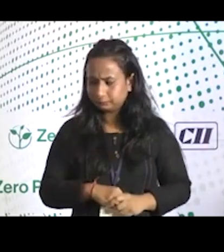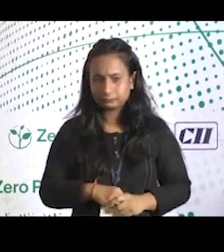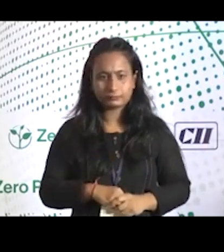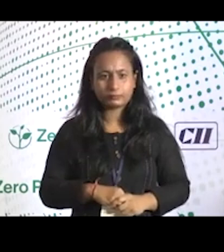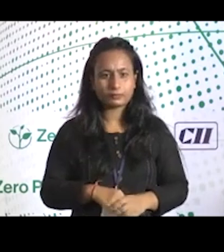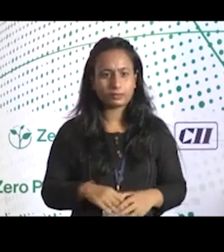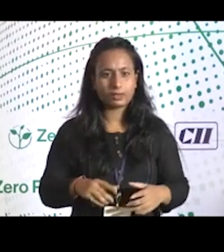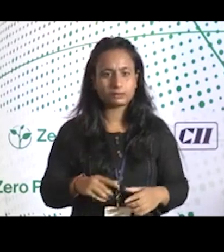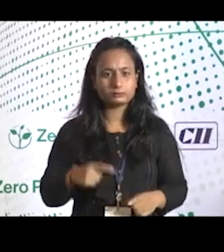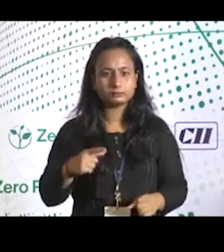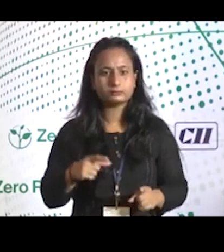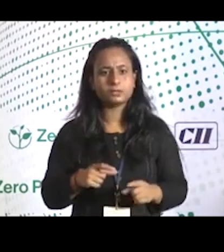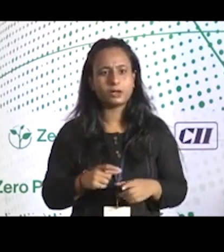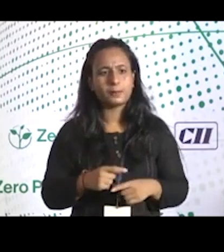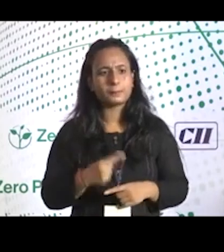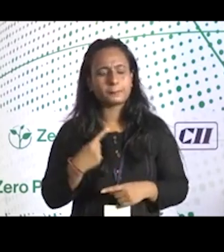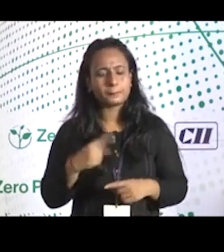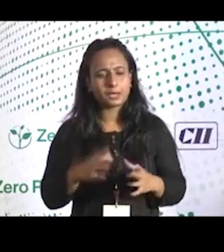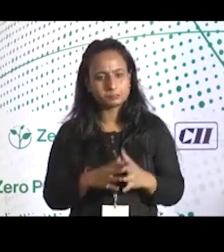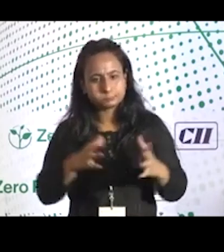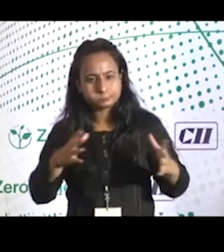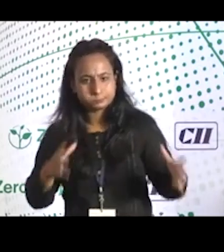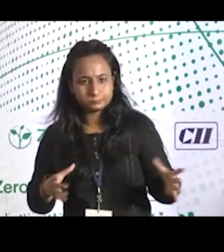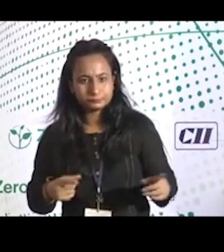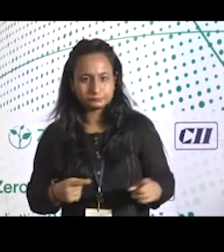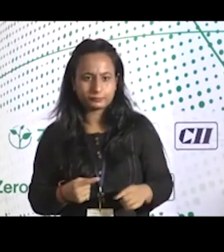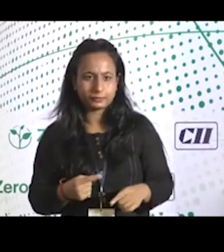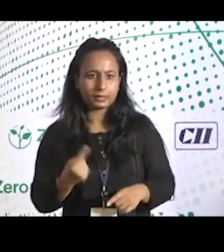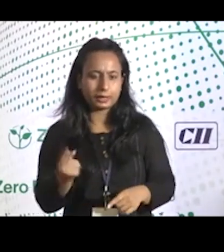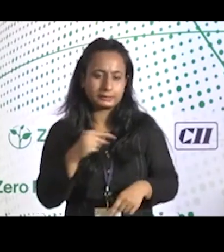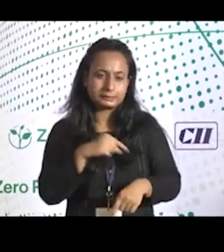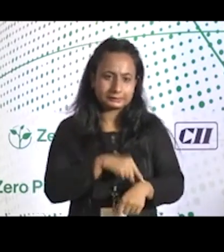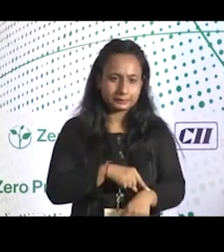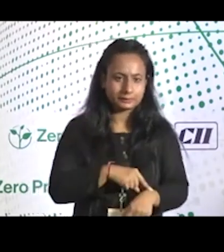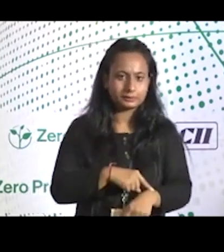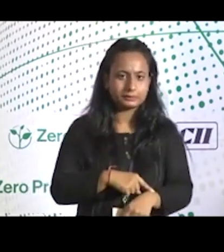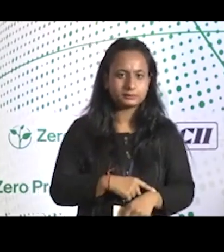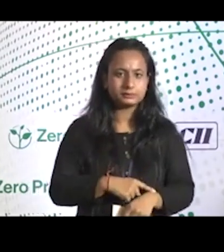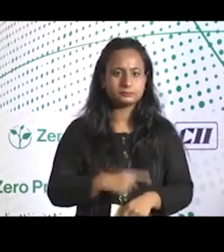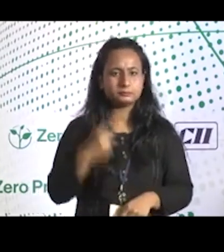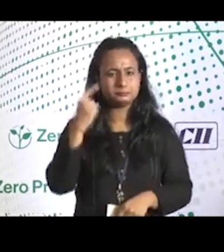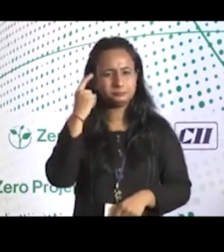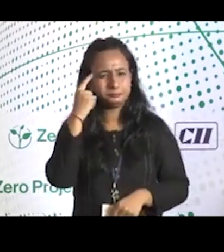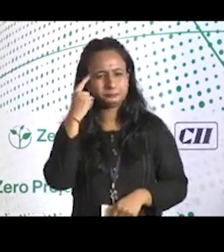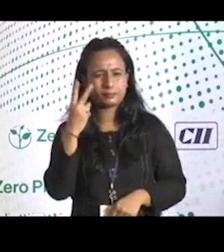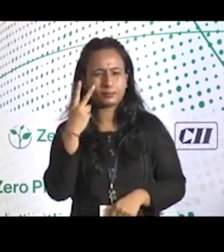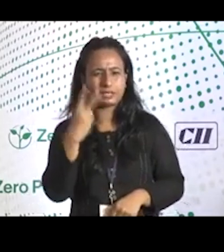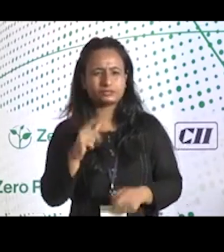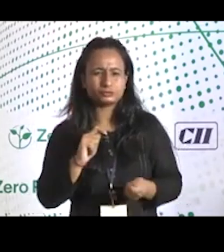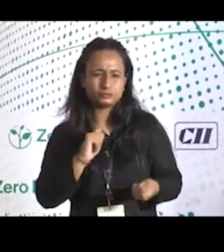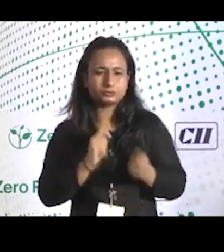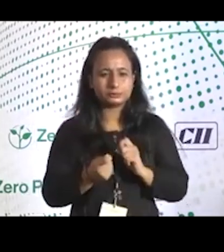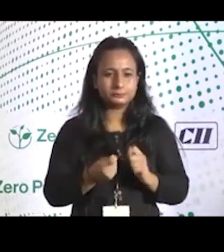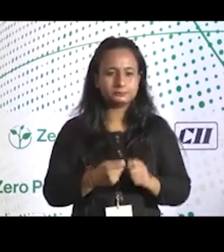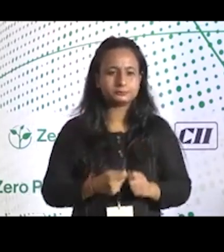or high impact intervention in the right place at a scale you may see changes in a phased manner in 5 to 10 years.